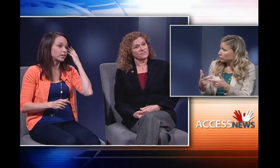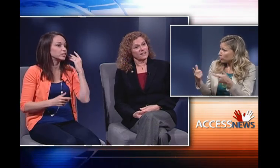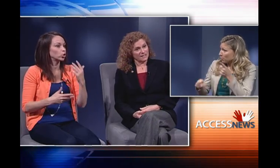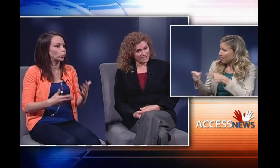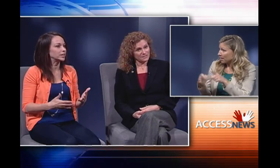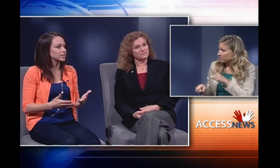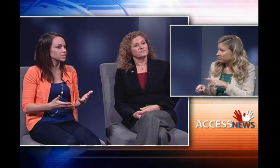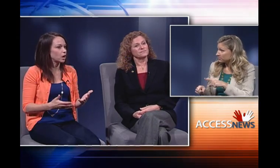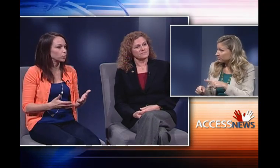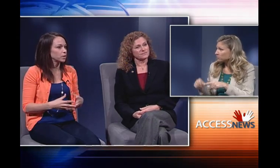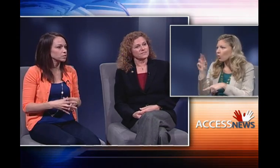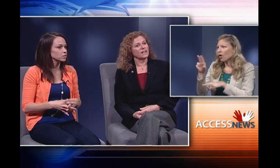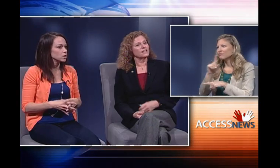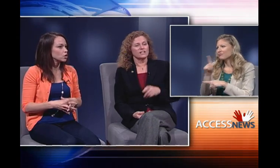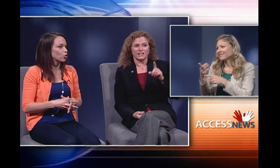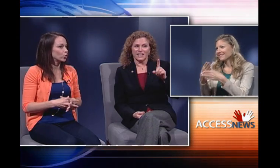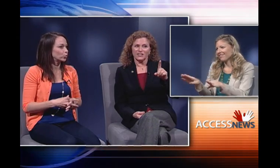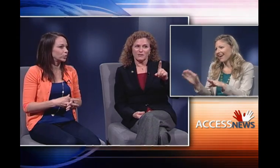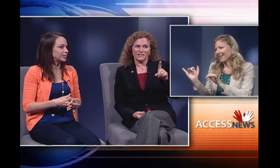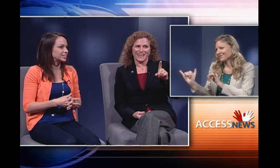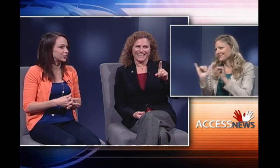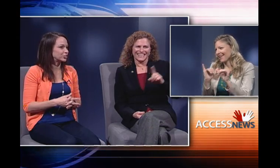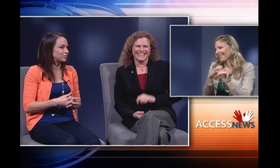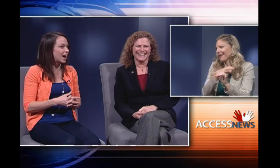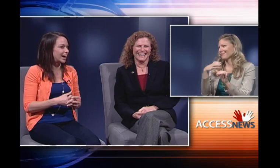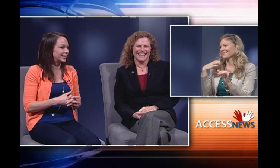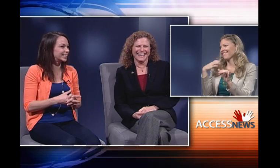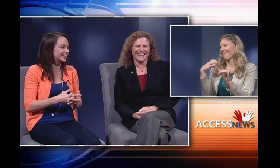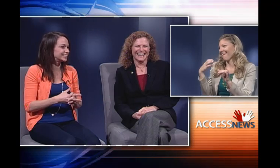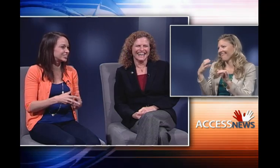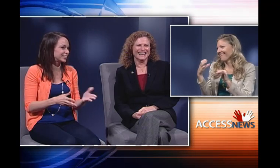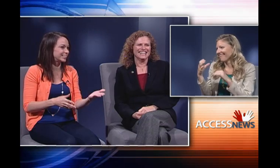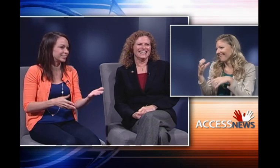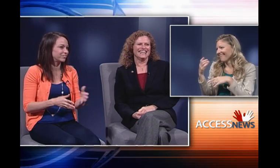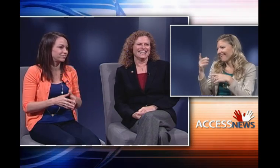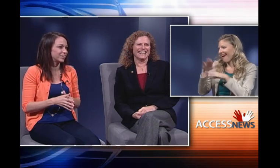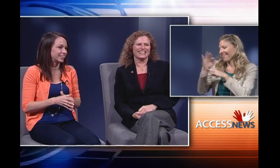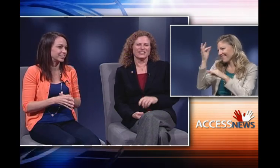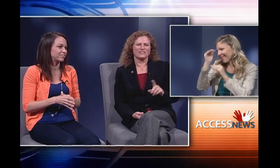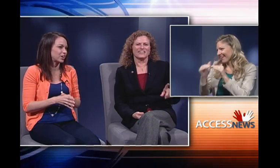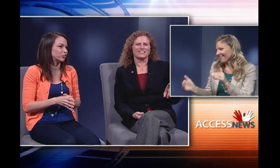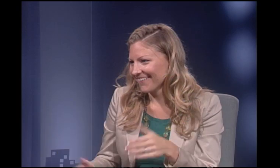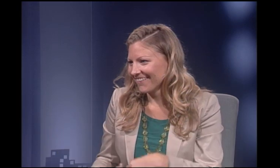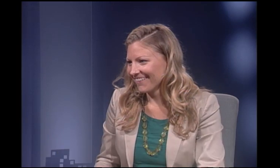Is there willingness to compromise? I don't know about that. or is there a divide just like at the federal level. I don't know if there's a willingness